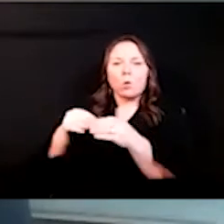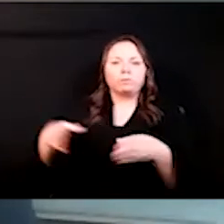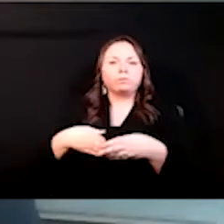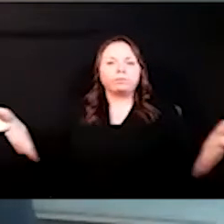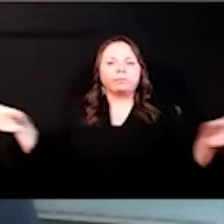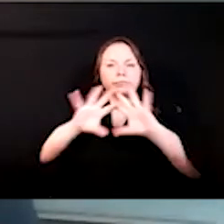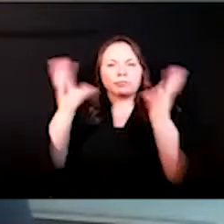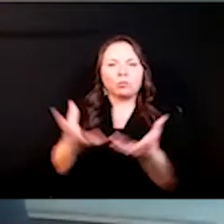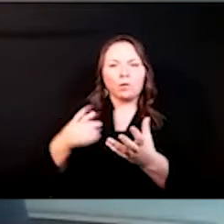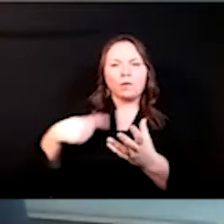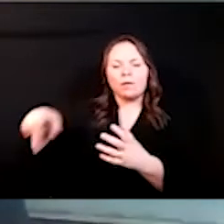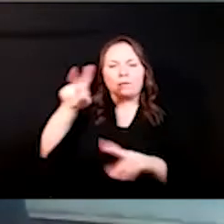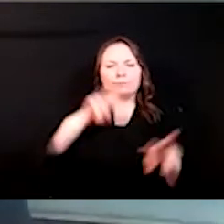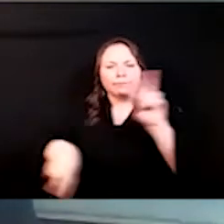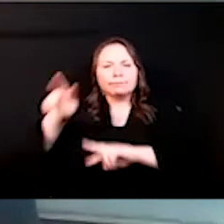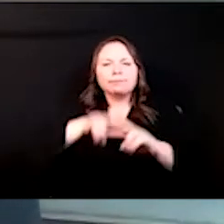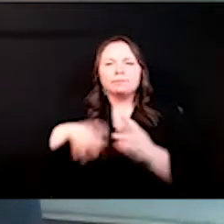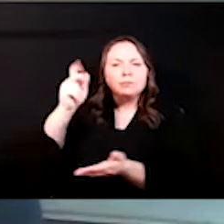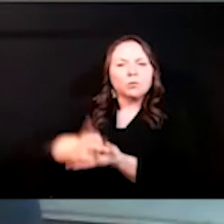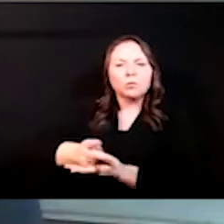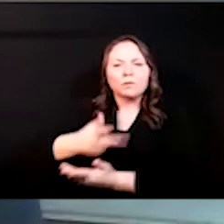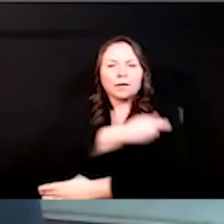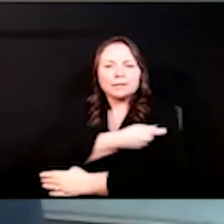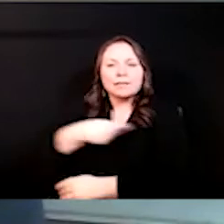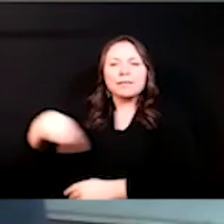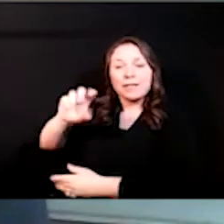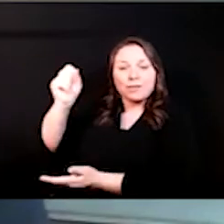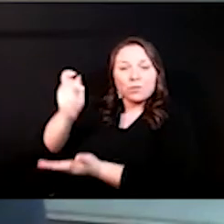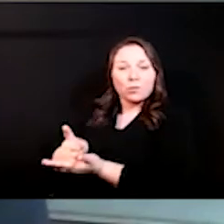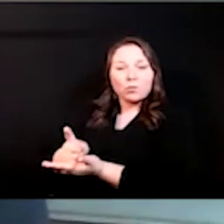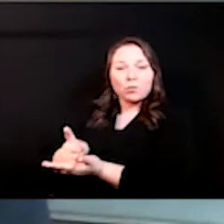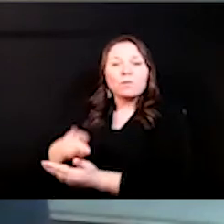WORLDWIDE SCALE. THEY ALSO REVIEW AND AUTHORIZE VACCINES.